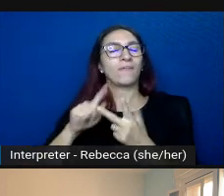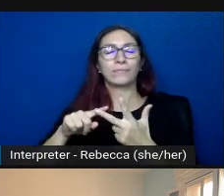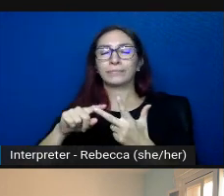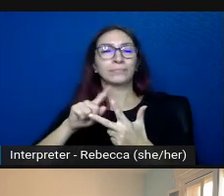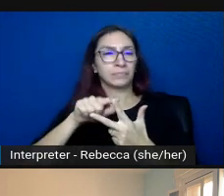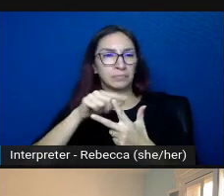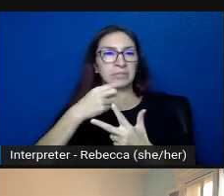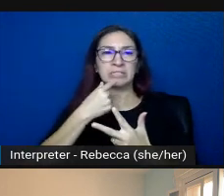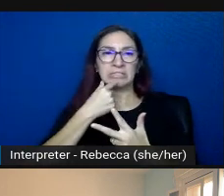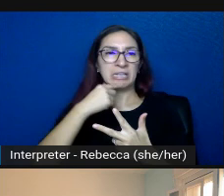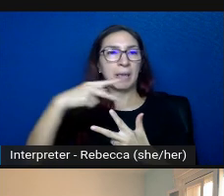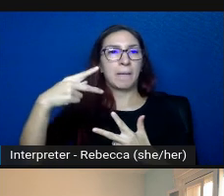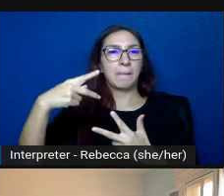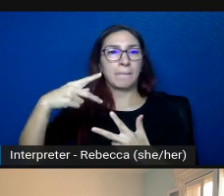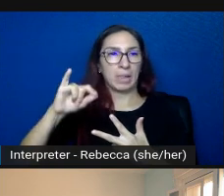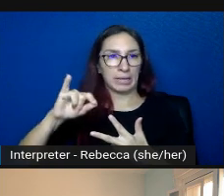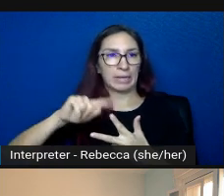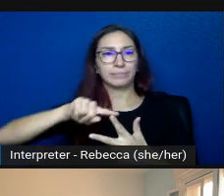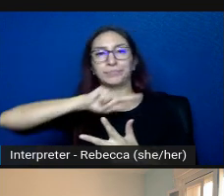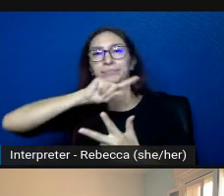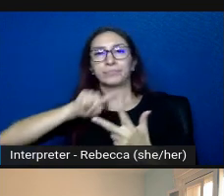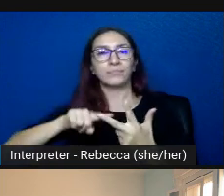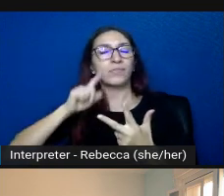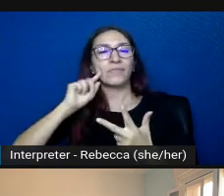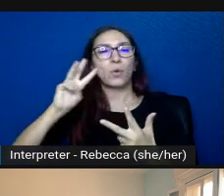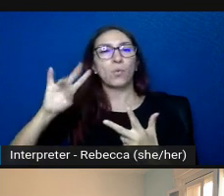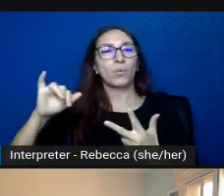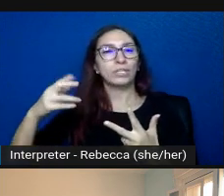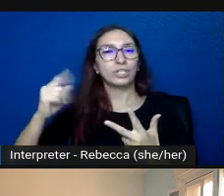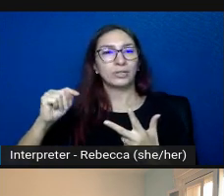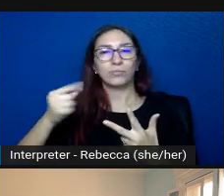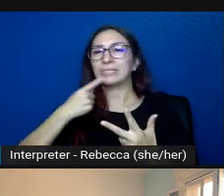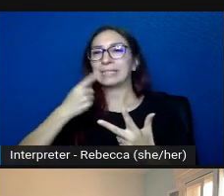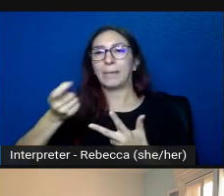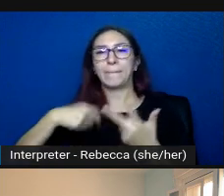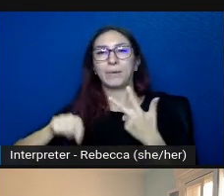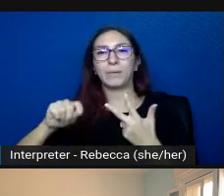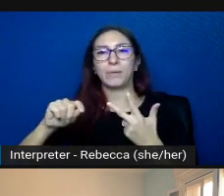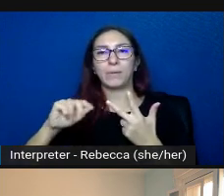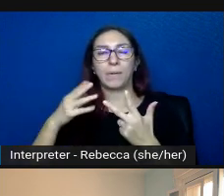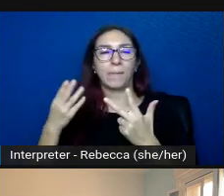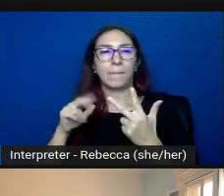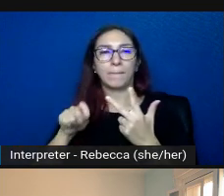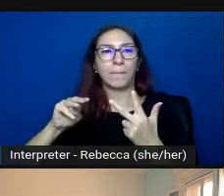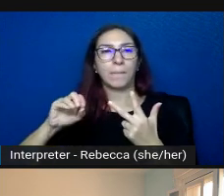For themes we use the word templates, but basically it's the same.